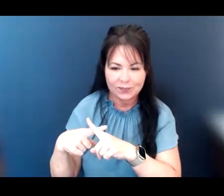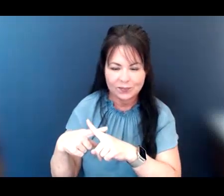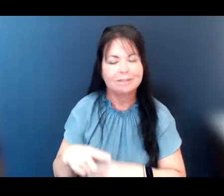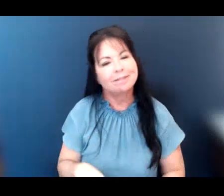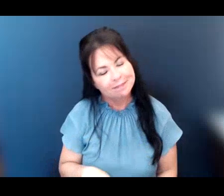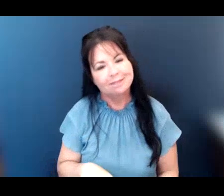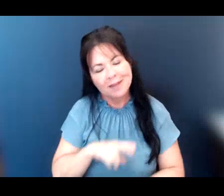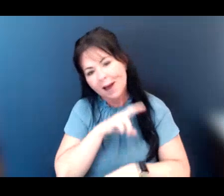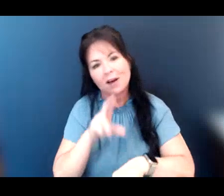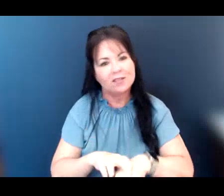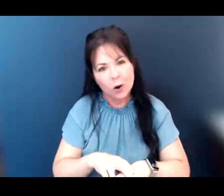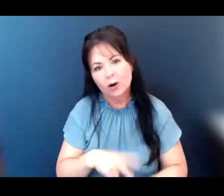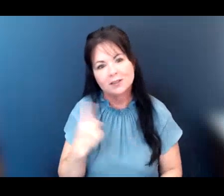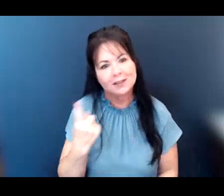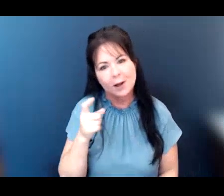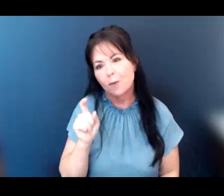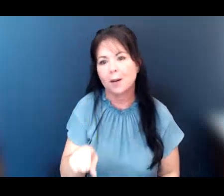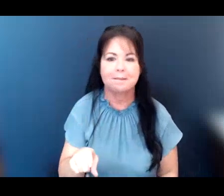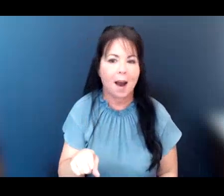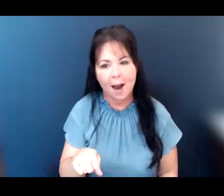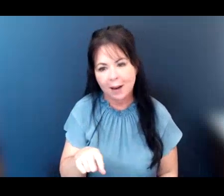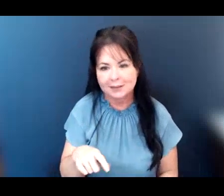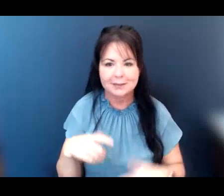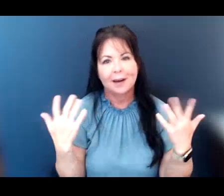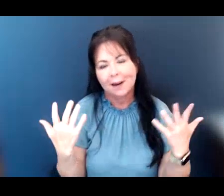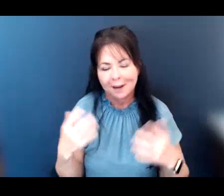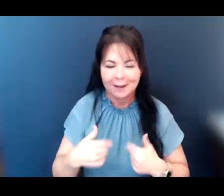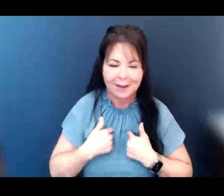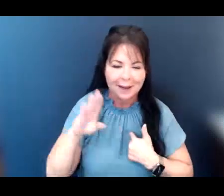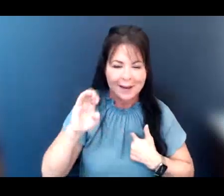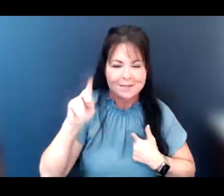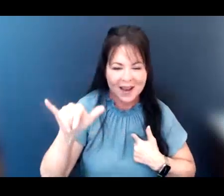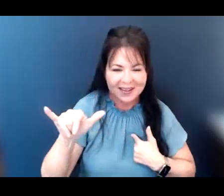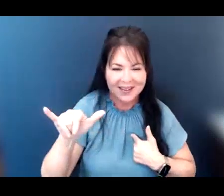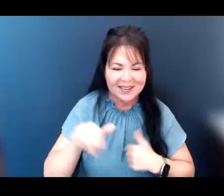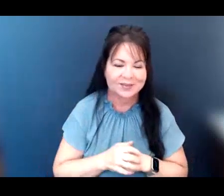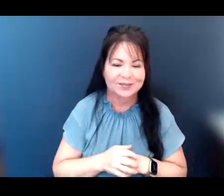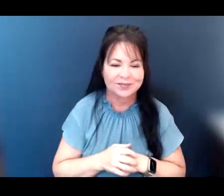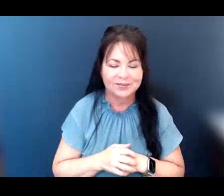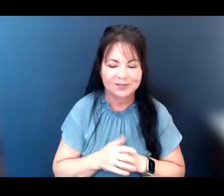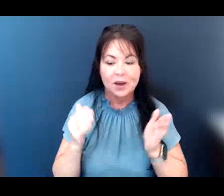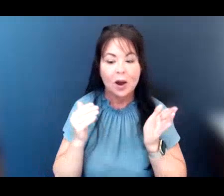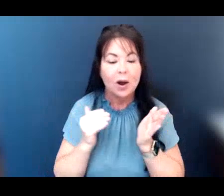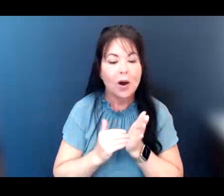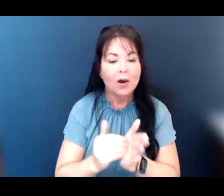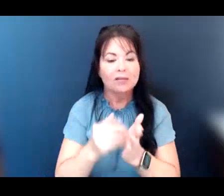Of course, somebody has to do that during the meeting, right? This is Becky. We're seeing a lot of more trend towards more video